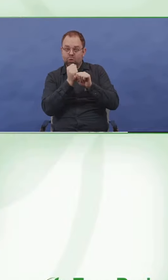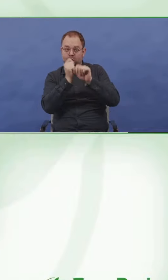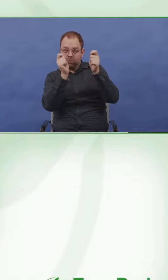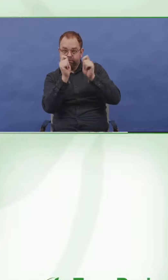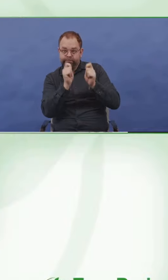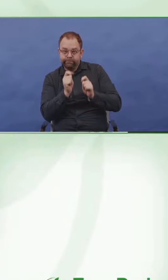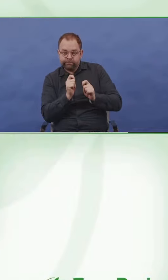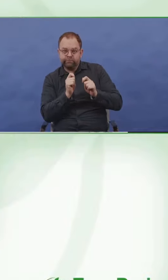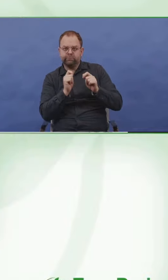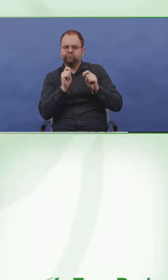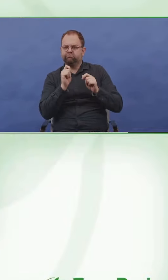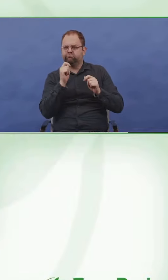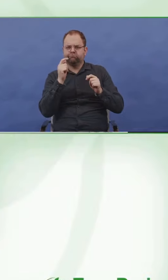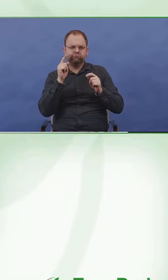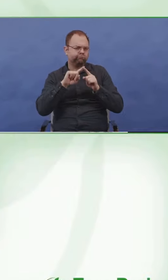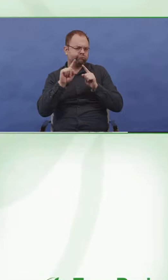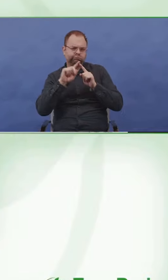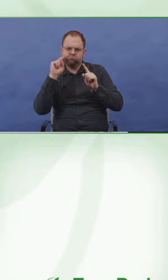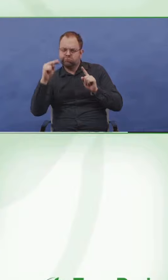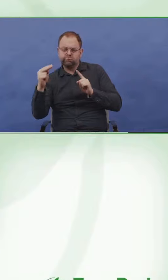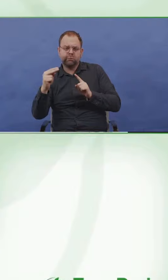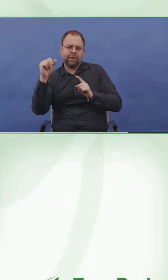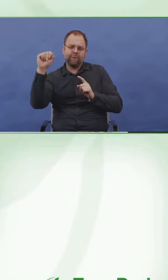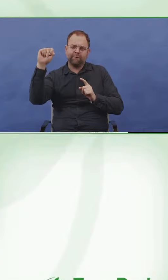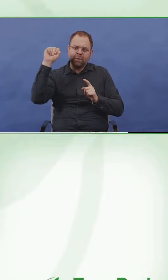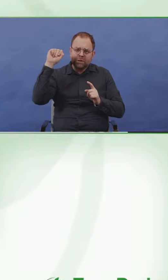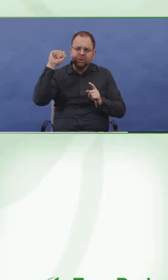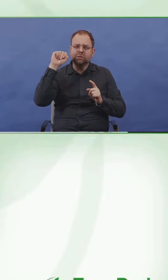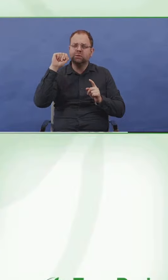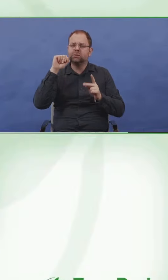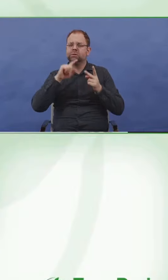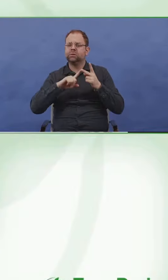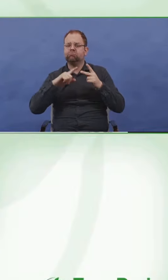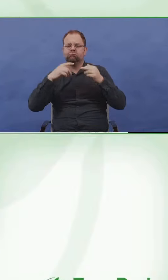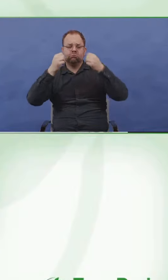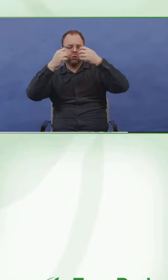otherwise we risk multiplying policies and practices that deny